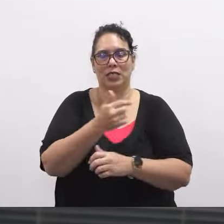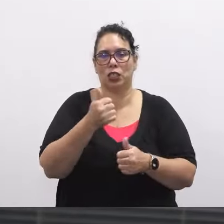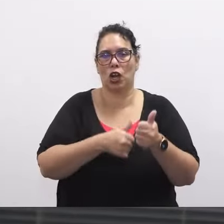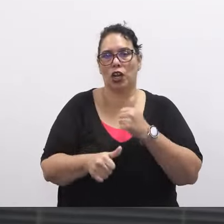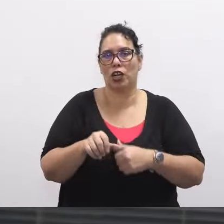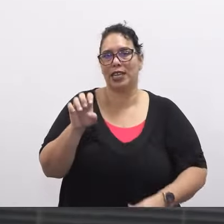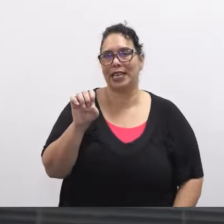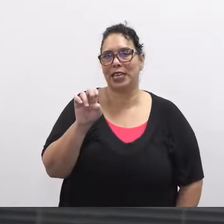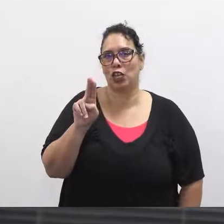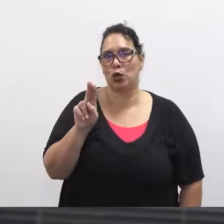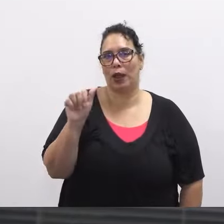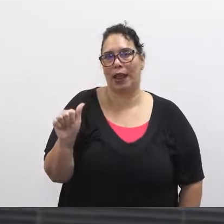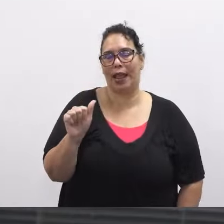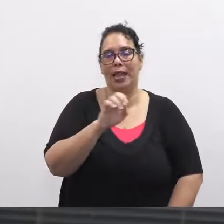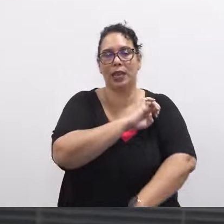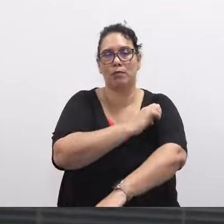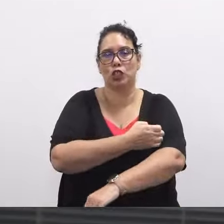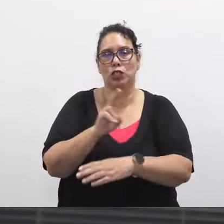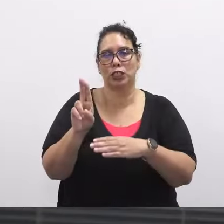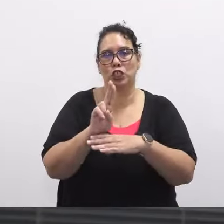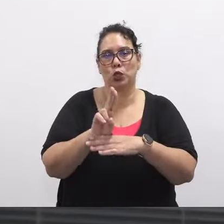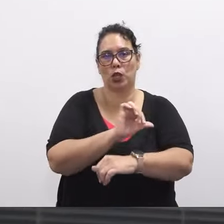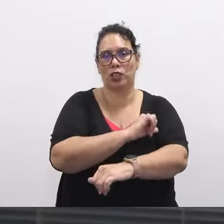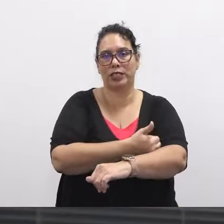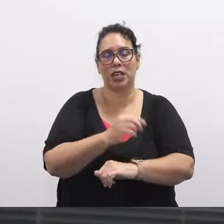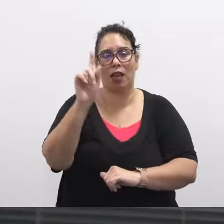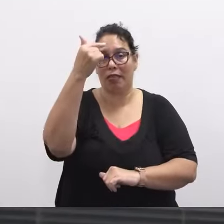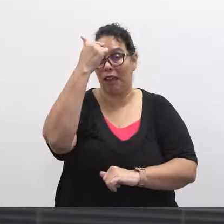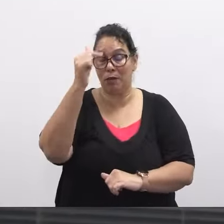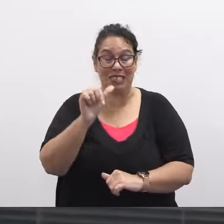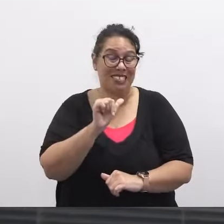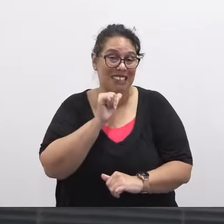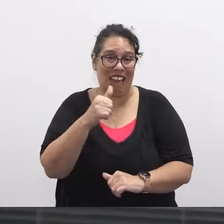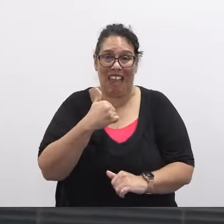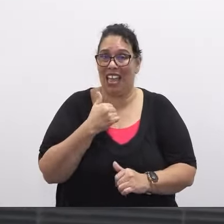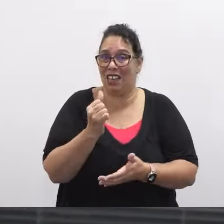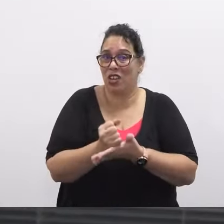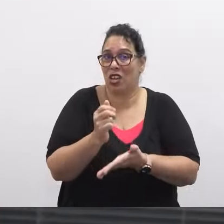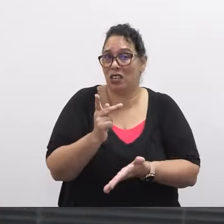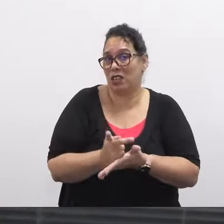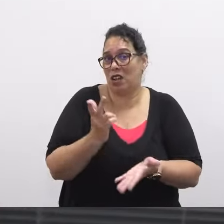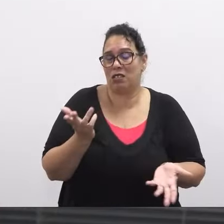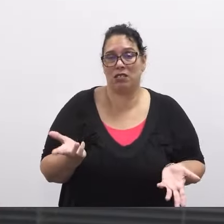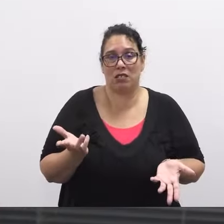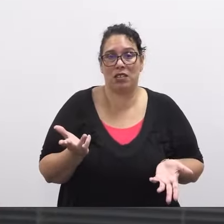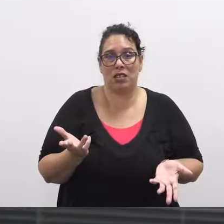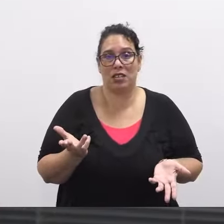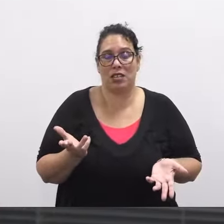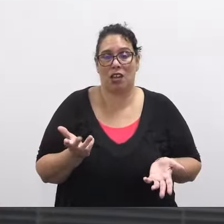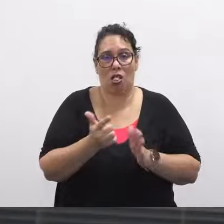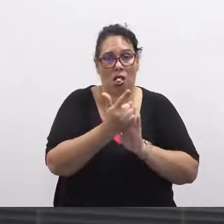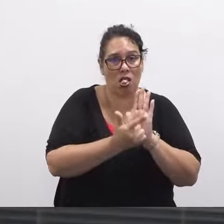emergency use authorization. The government has no official documents in the form of legislation, law or regulation